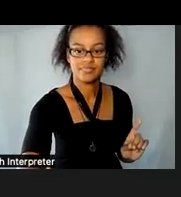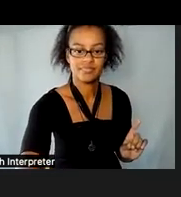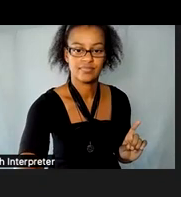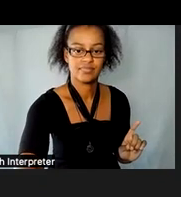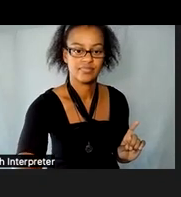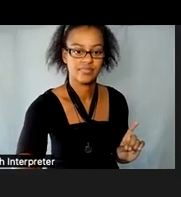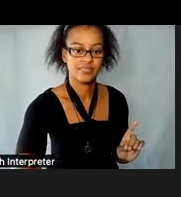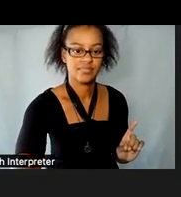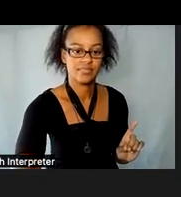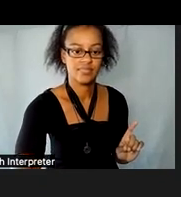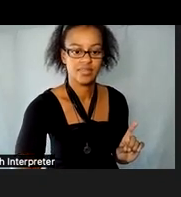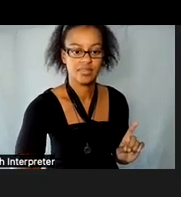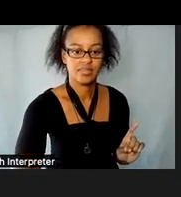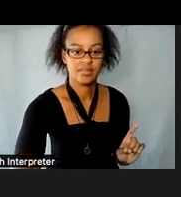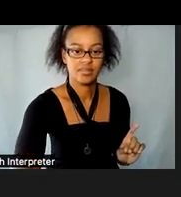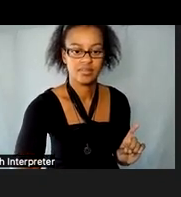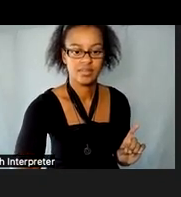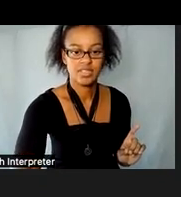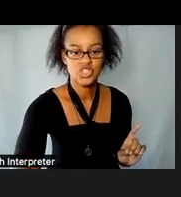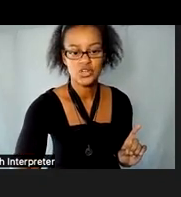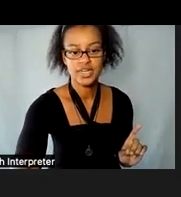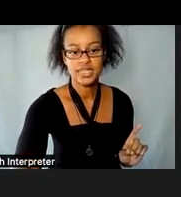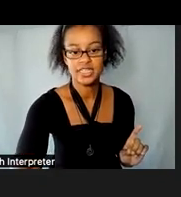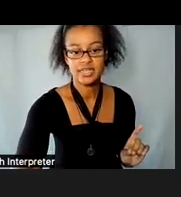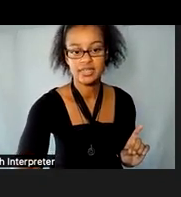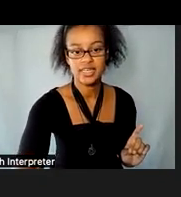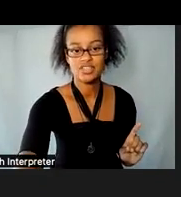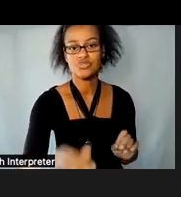the Mississaugas of the credit First Nation. All right, Lina.